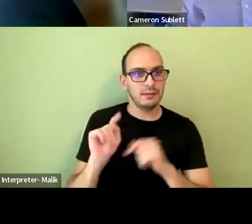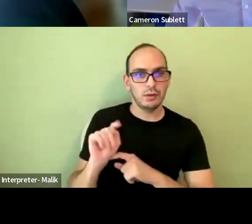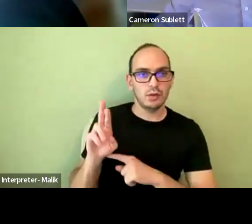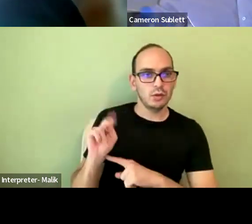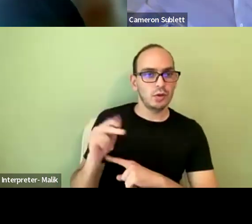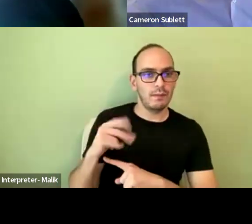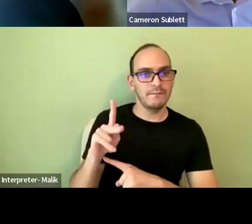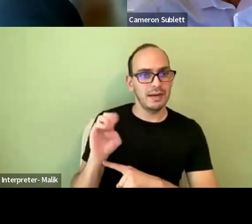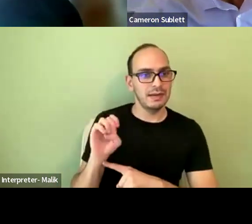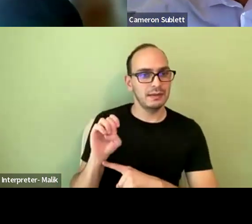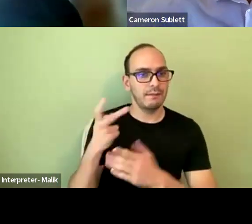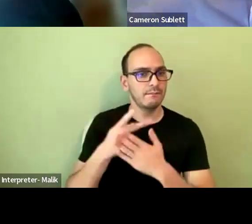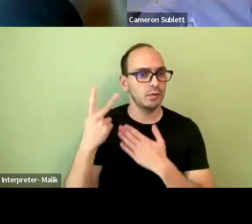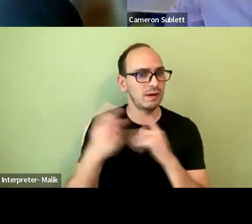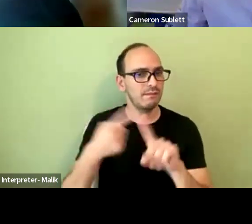respective students from Polk County.